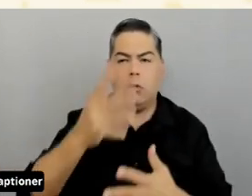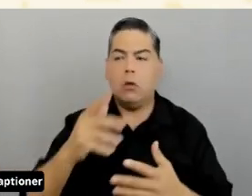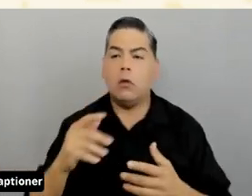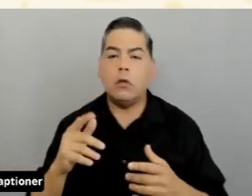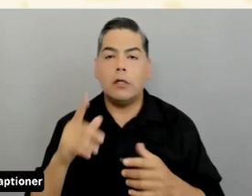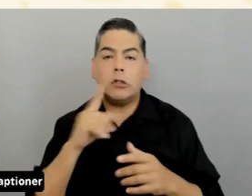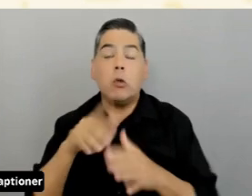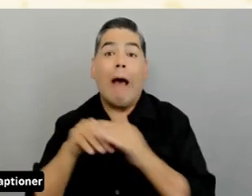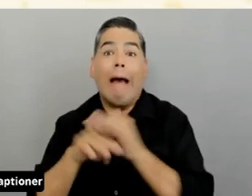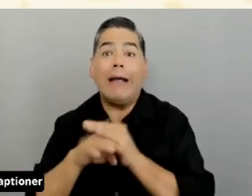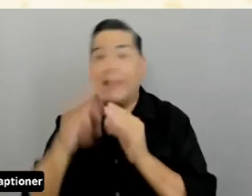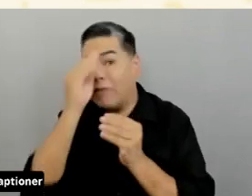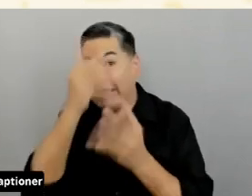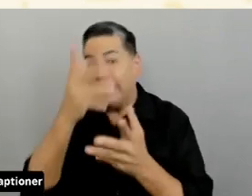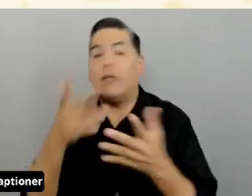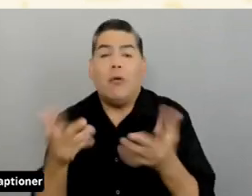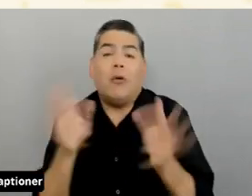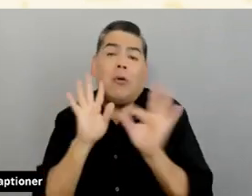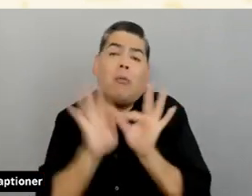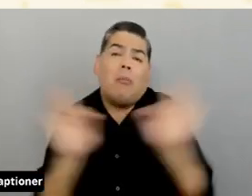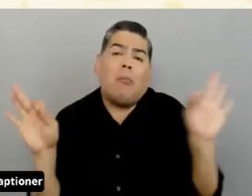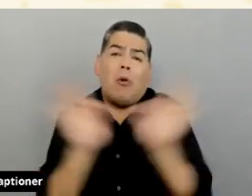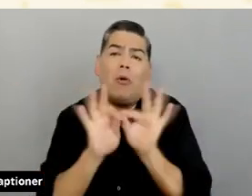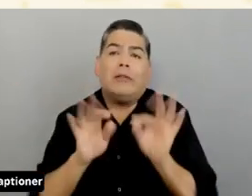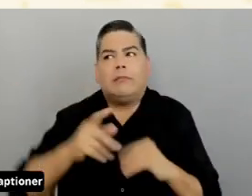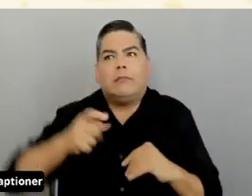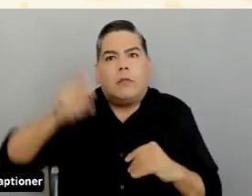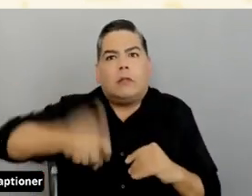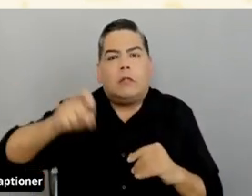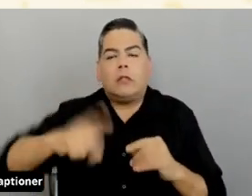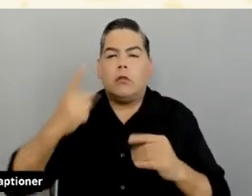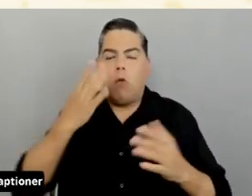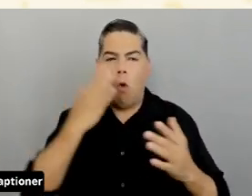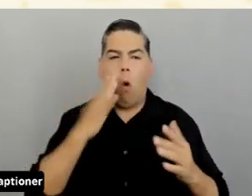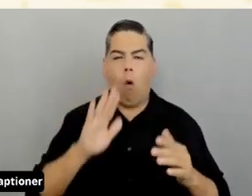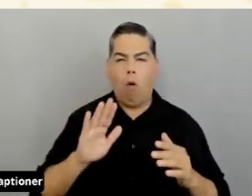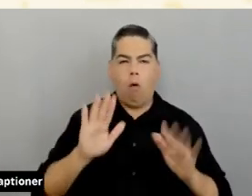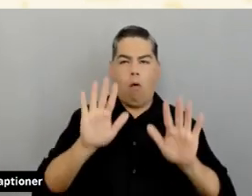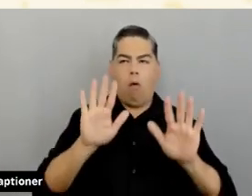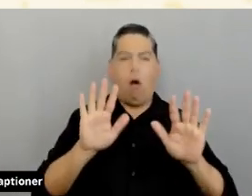So that's why it's necessary for you to understand the variations. Let me give you an example.